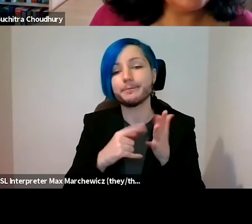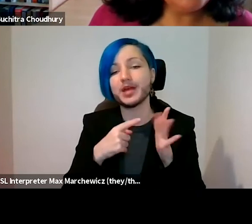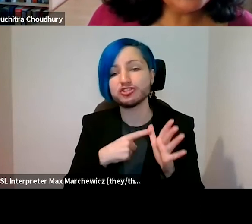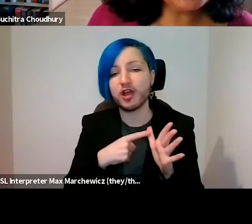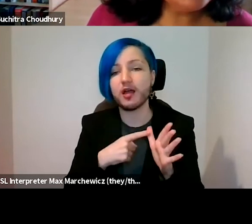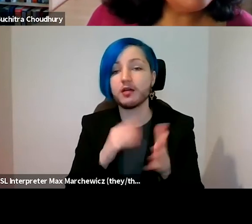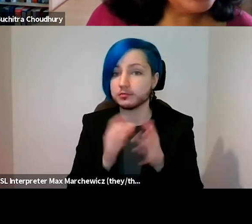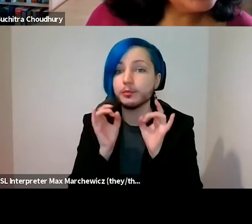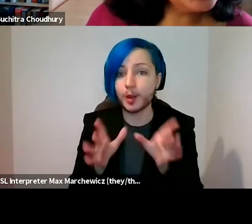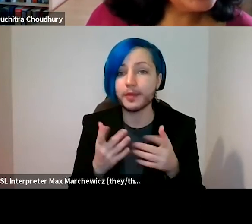and they also influenced,